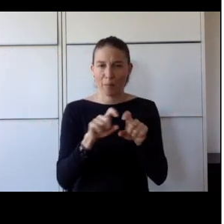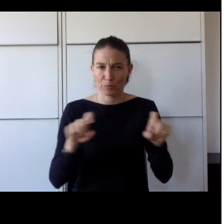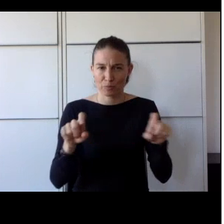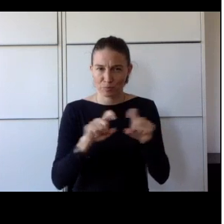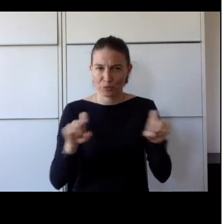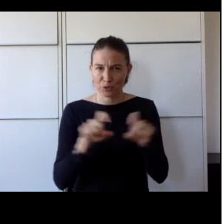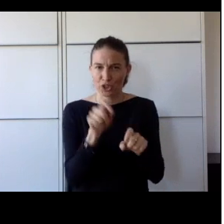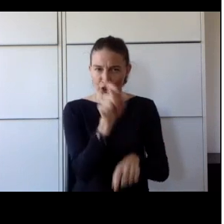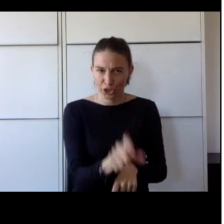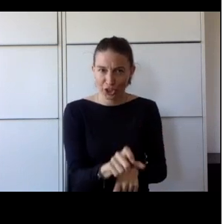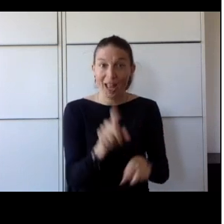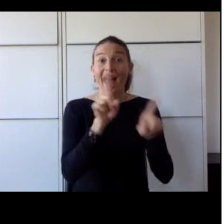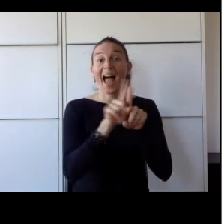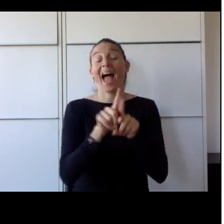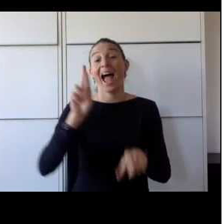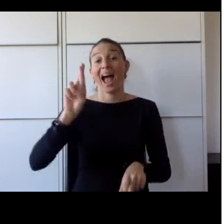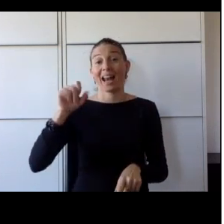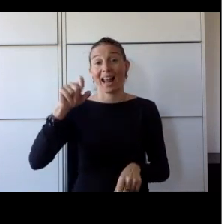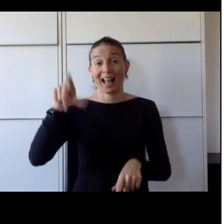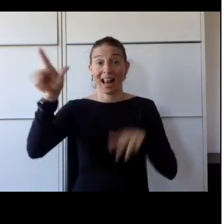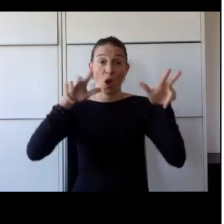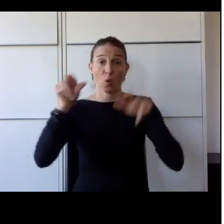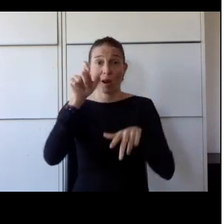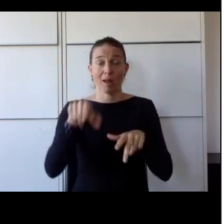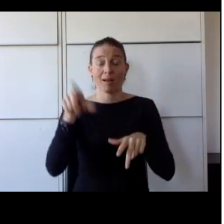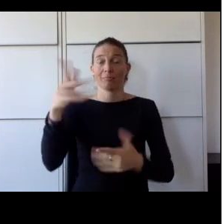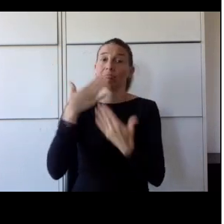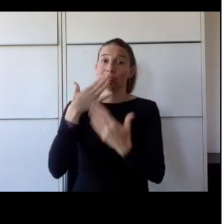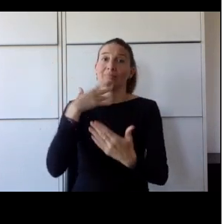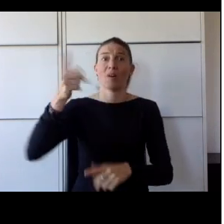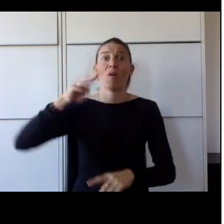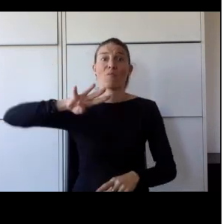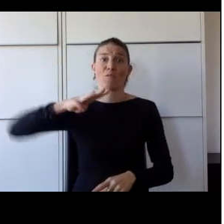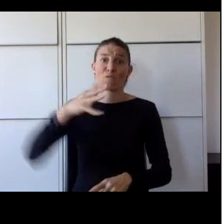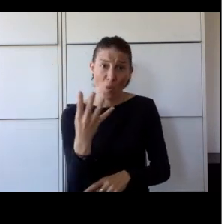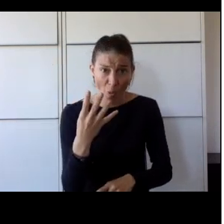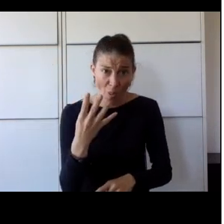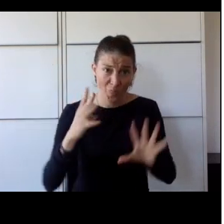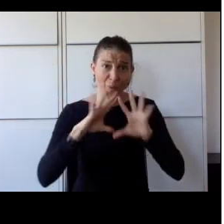and finally also Raquel our organizer who is on her fourth webinar today.